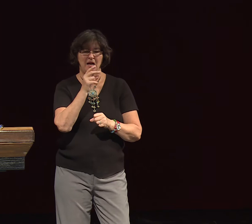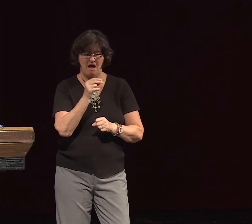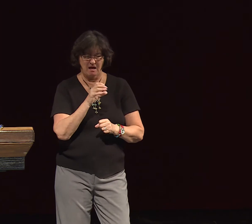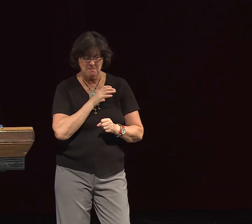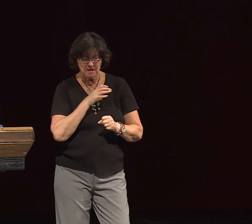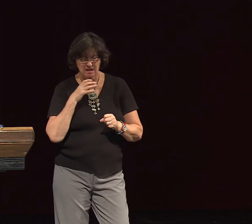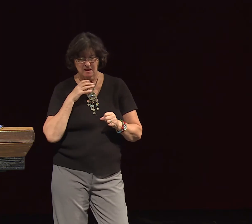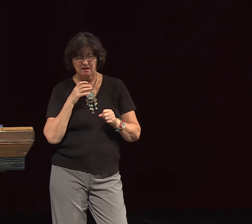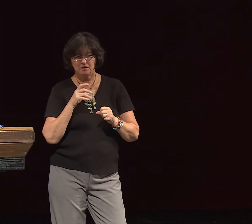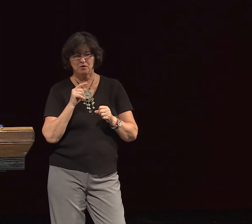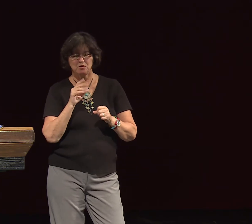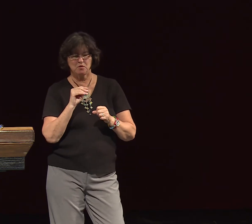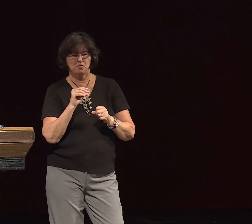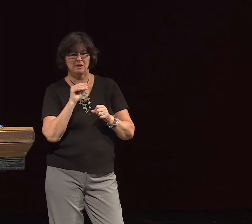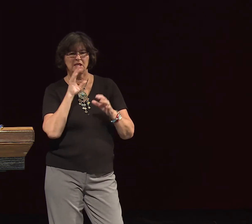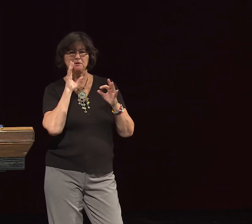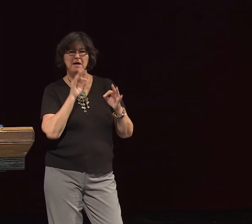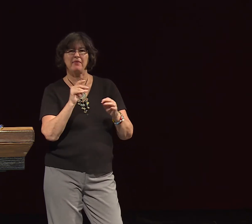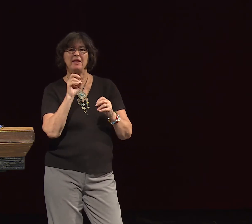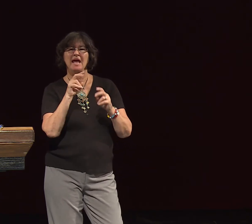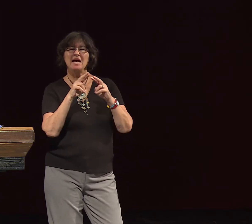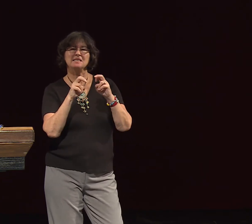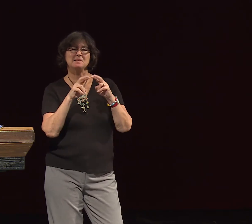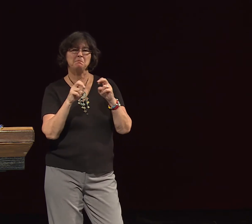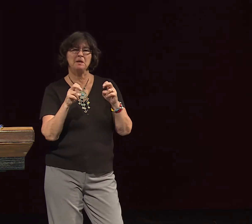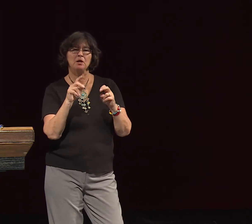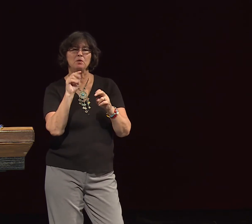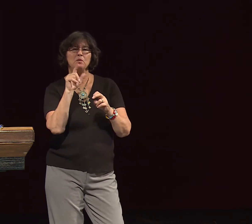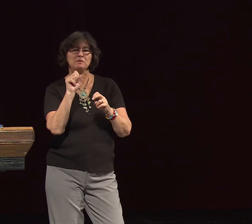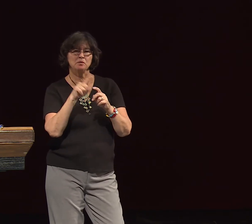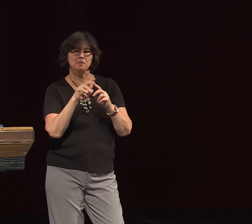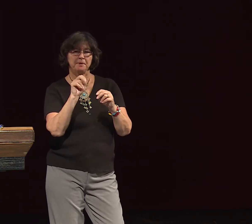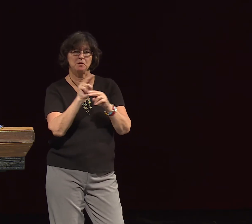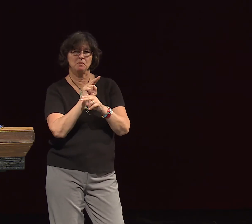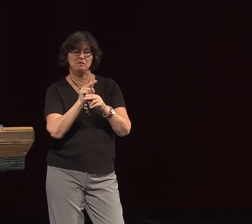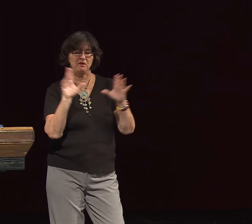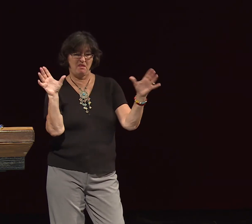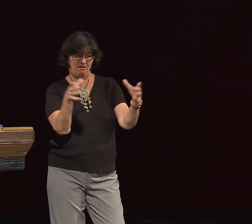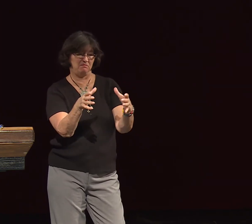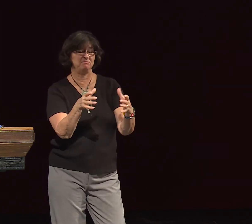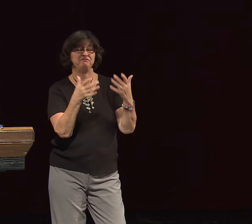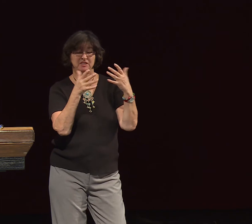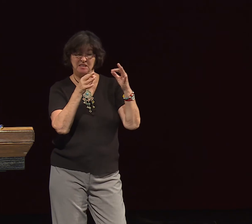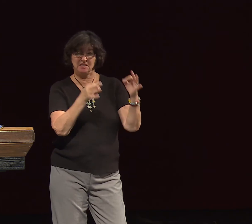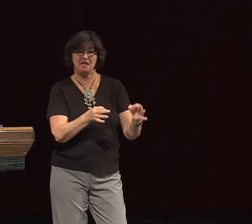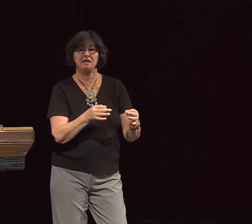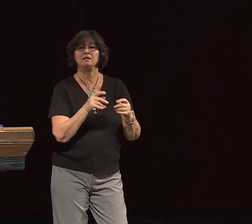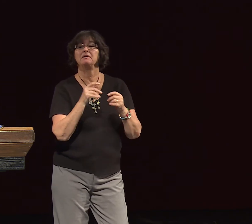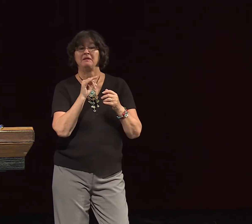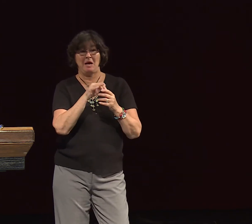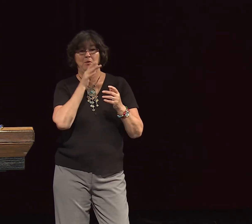So, it's important that the states establish an ad hoc committee full of all the varying tools and resources